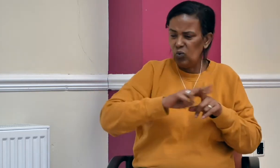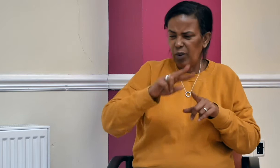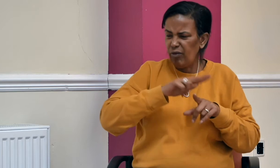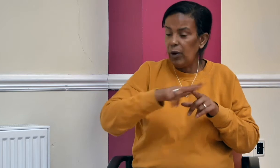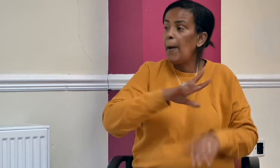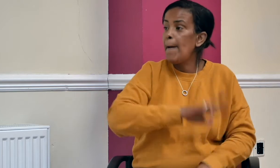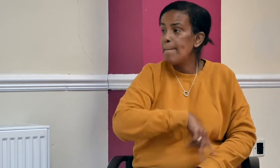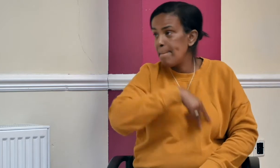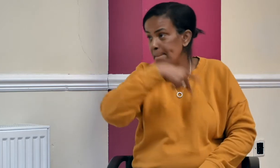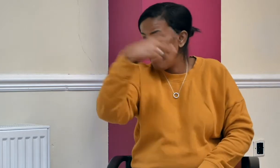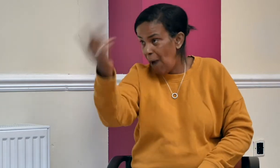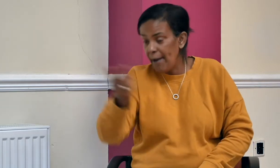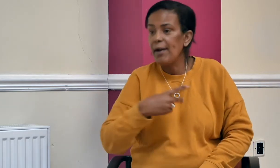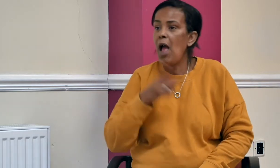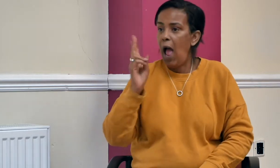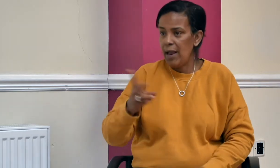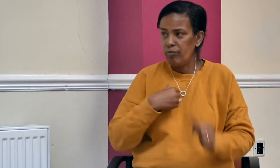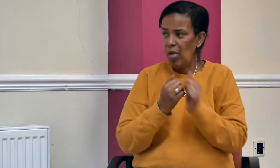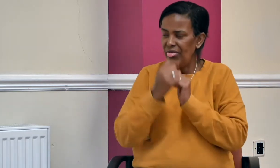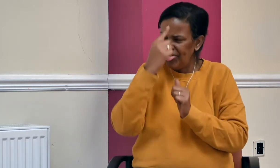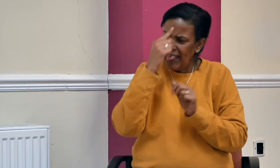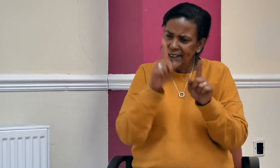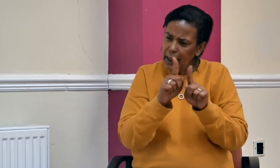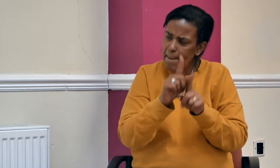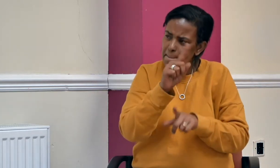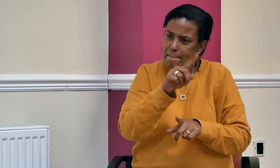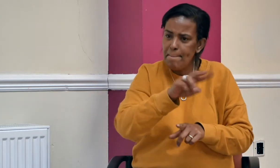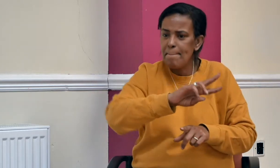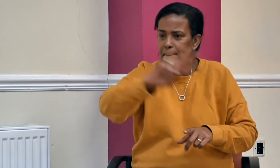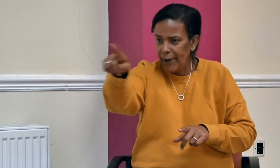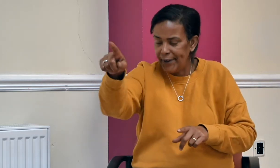Again, two or three weeks later my brother went through a similar process,